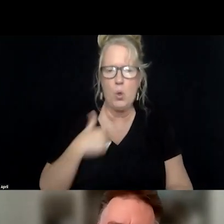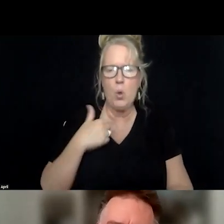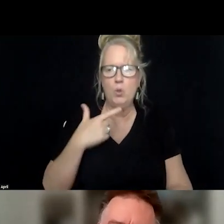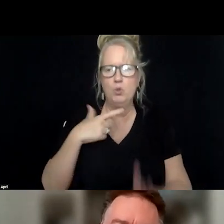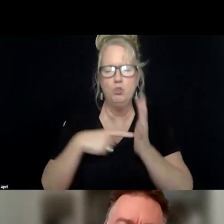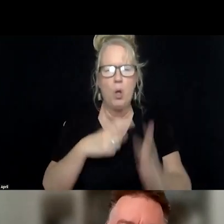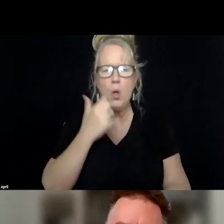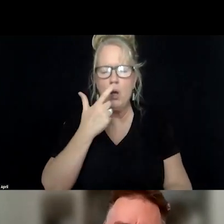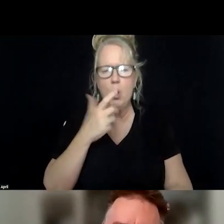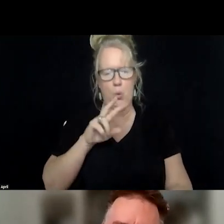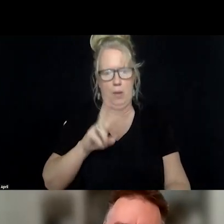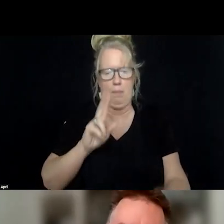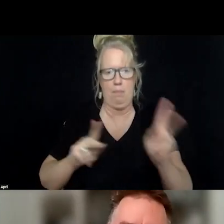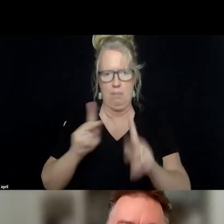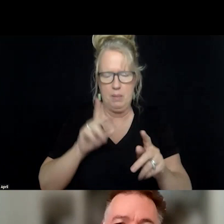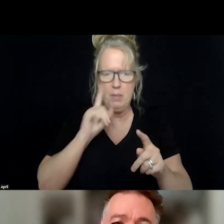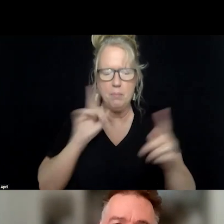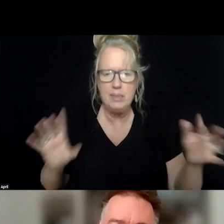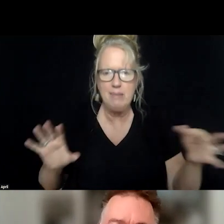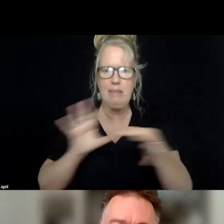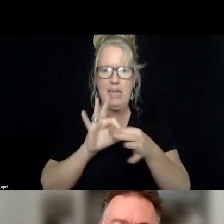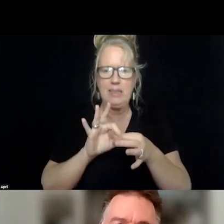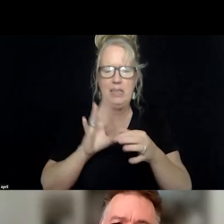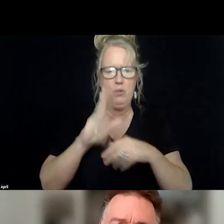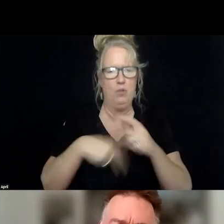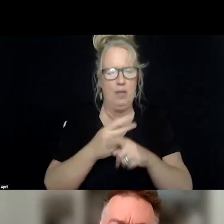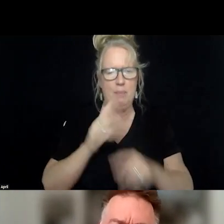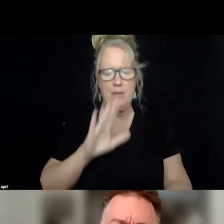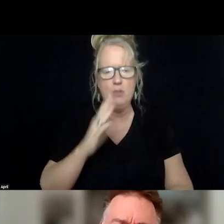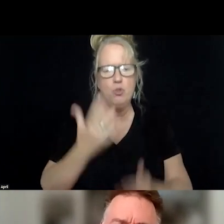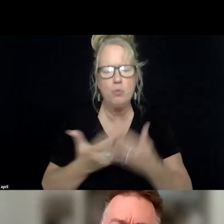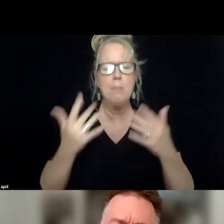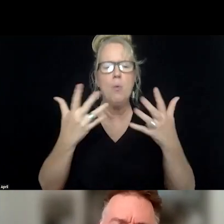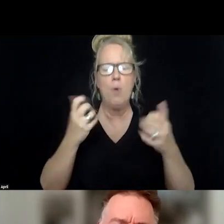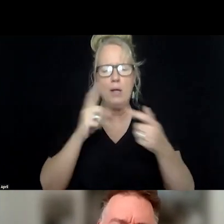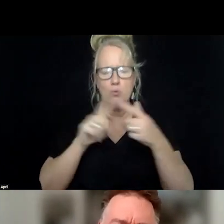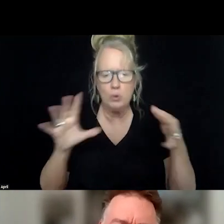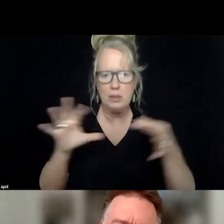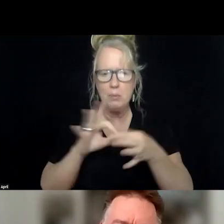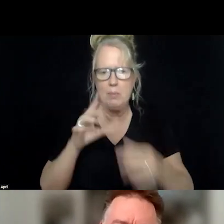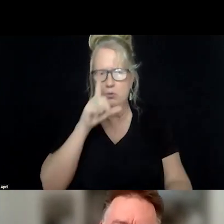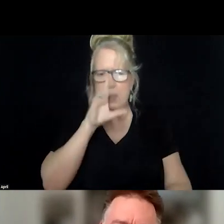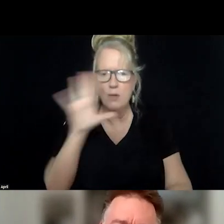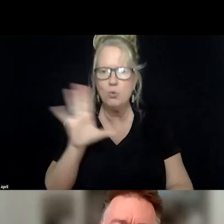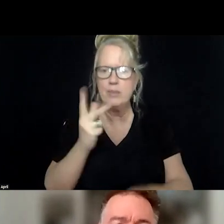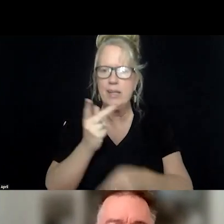PEOPLE IN NEED CONNECTED TO SOME SORT OF RESOURCE, BUT WANT THEM TO GET CONNECT TO DO CARE THAT LOOKS LIKE CARE.